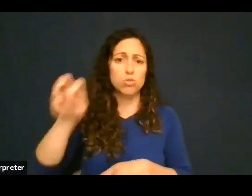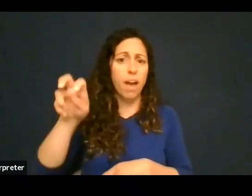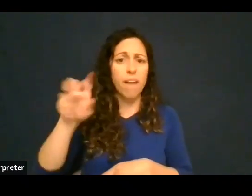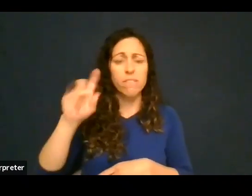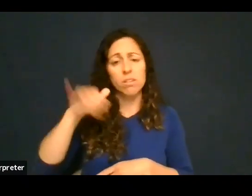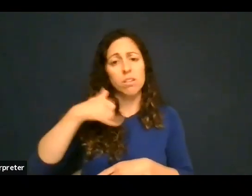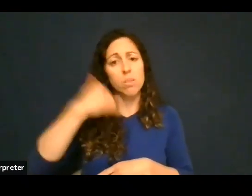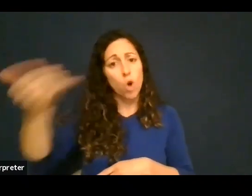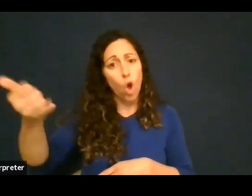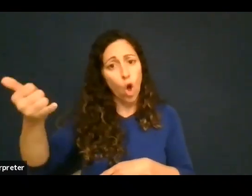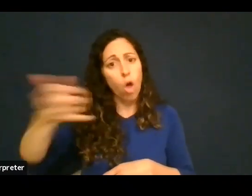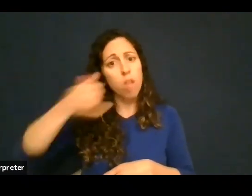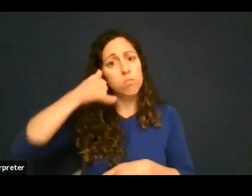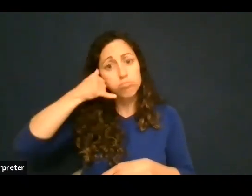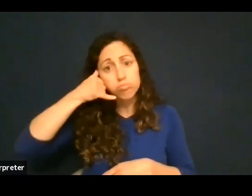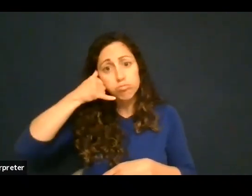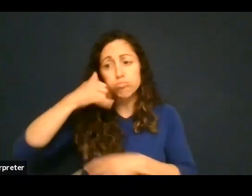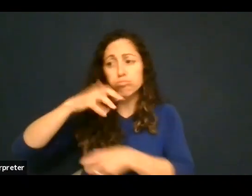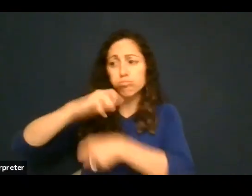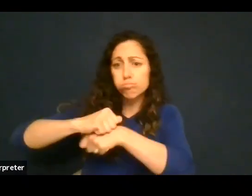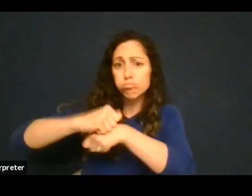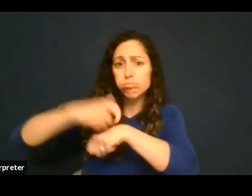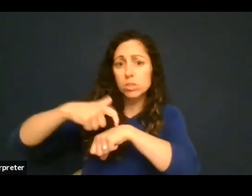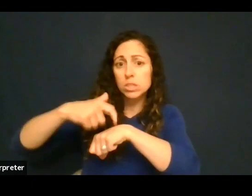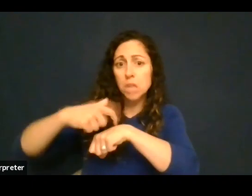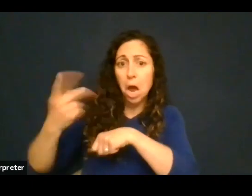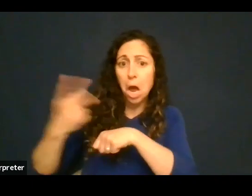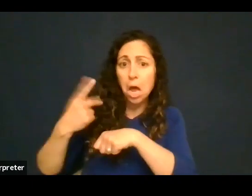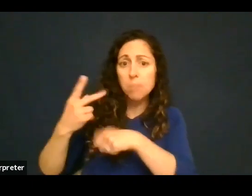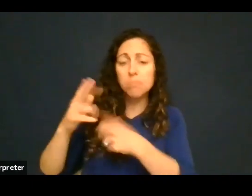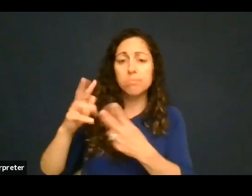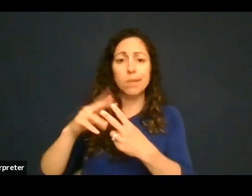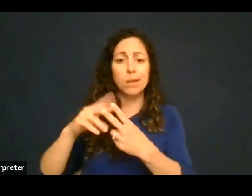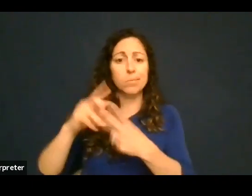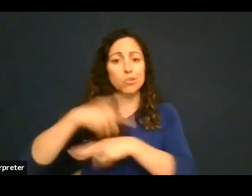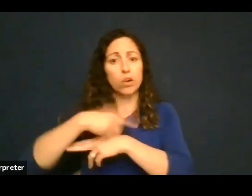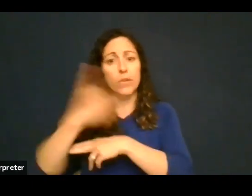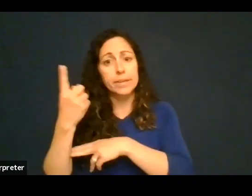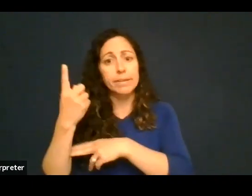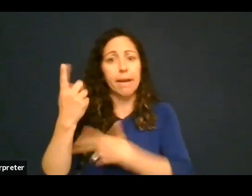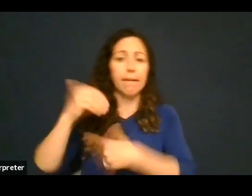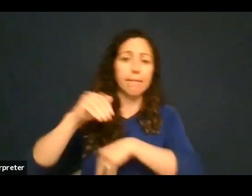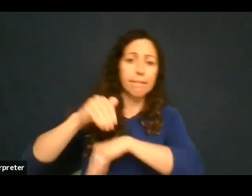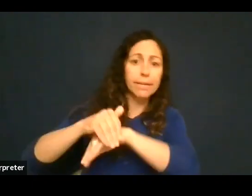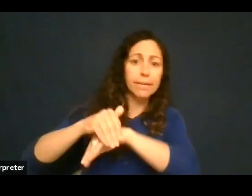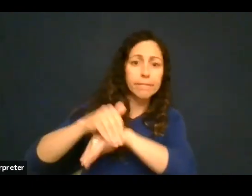It may be during business hours, it may be in the evenings, it may be in the mornings. It may be even in the weekends.